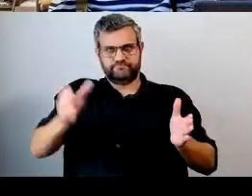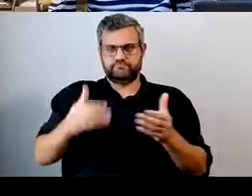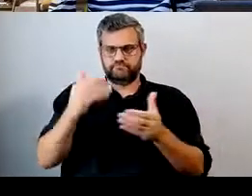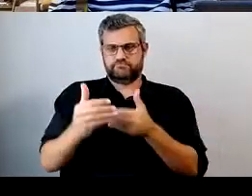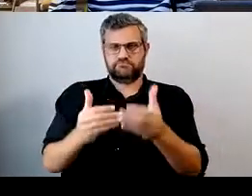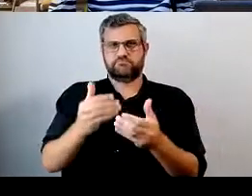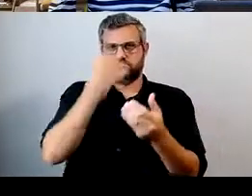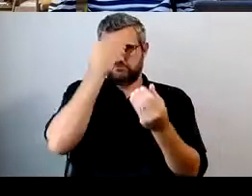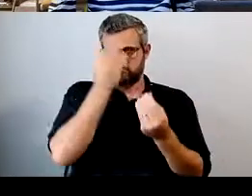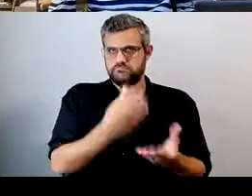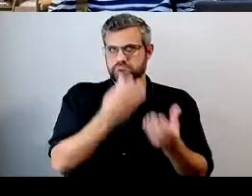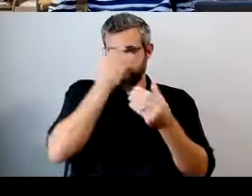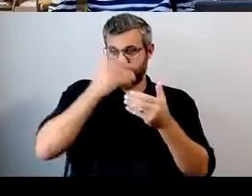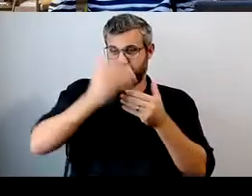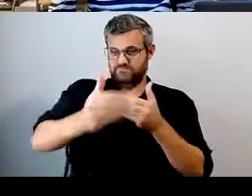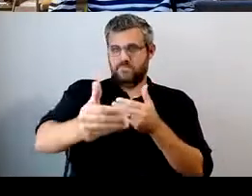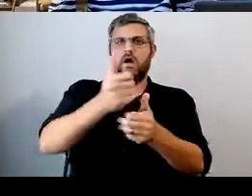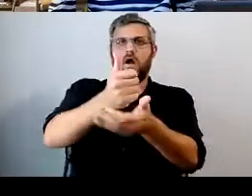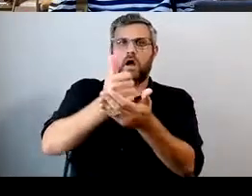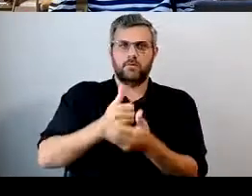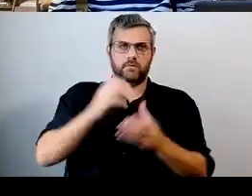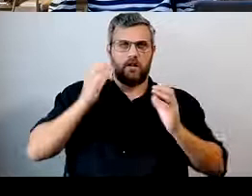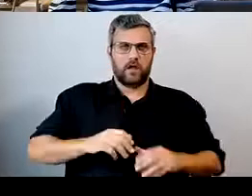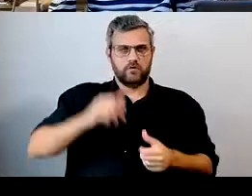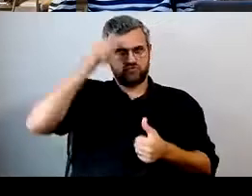And this also helps for clients to retain information.